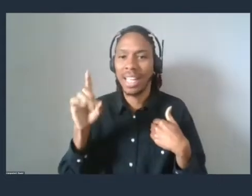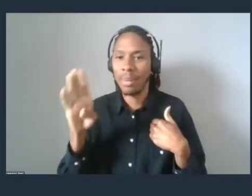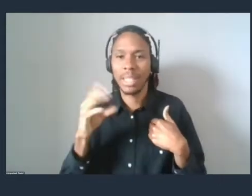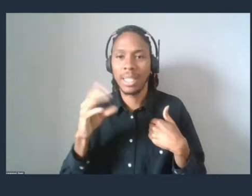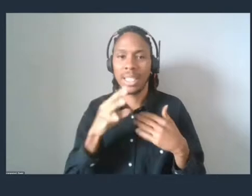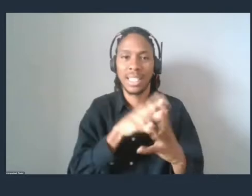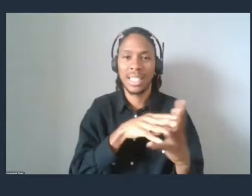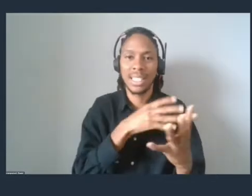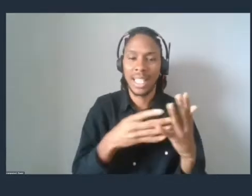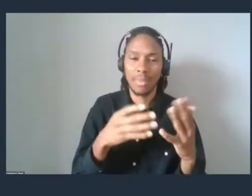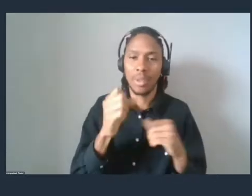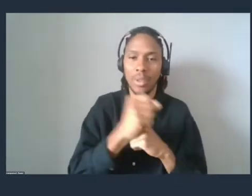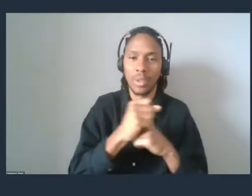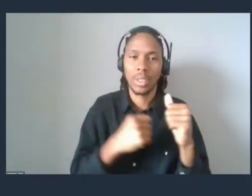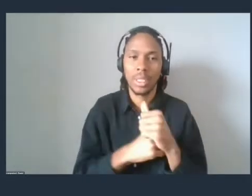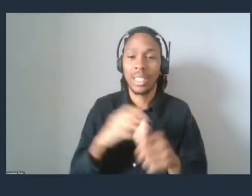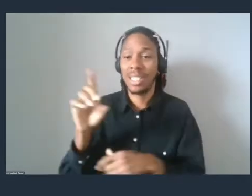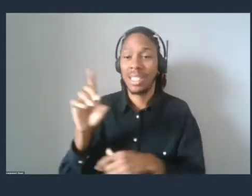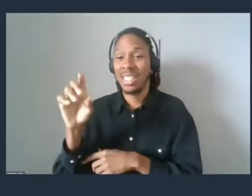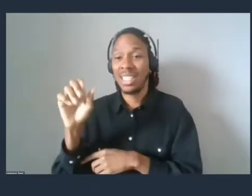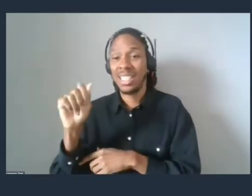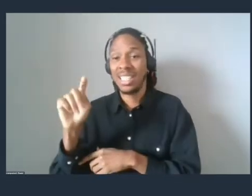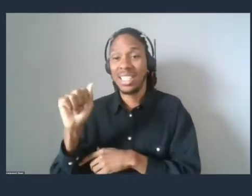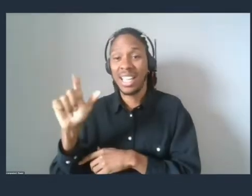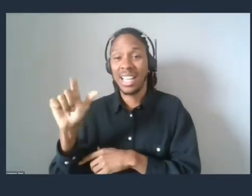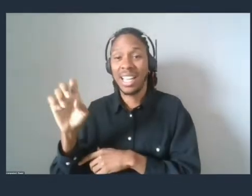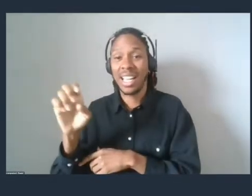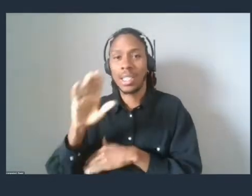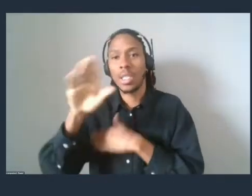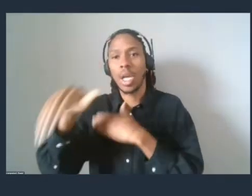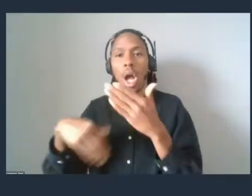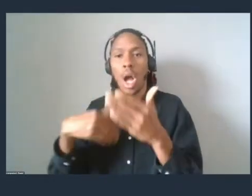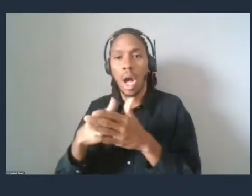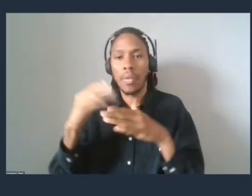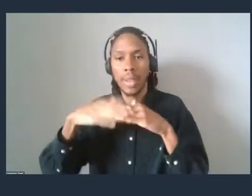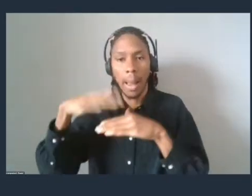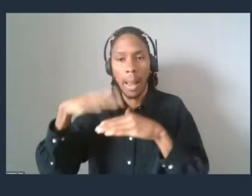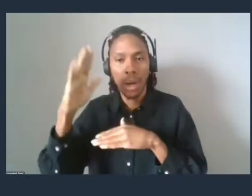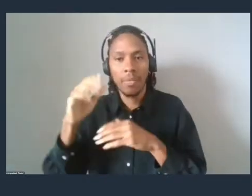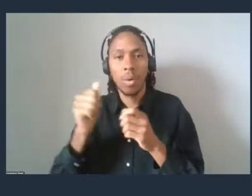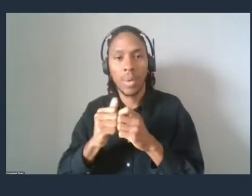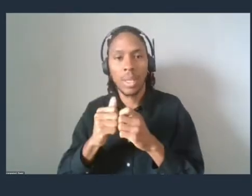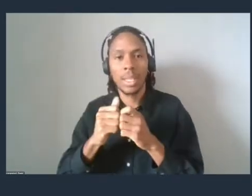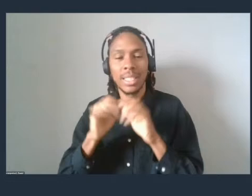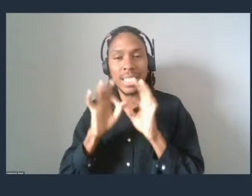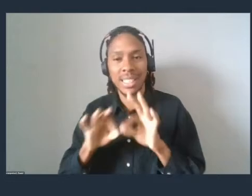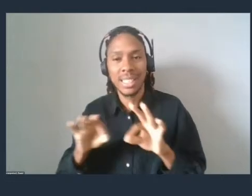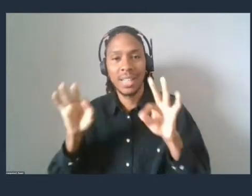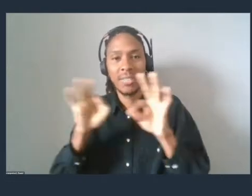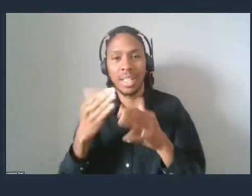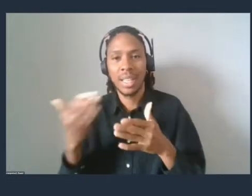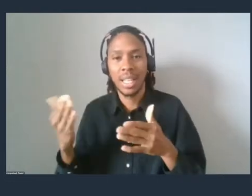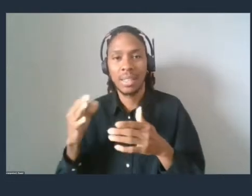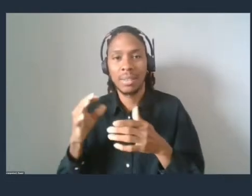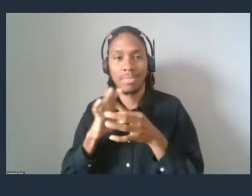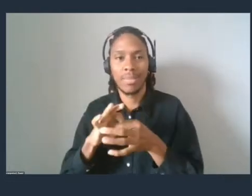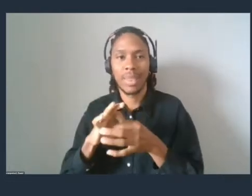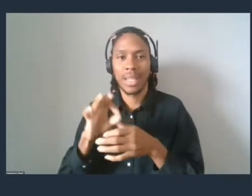A data lake is kind of all of the above with the significant thing about a data lake being what you can surround it with.